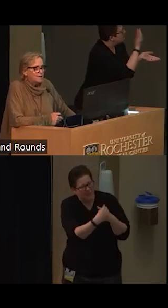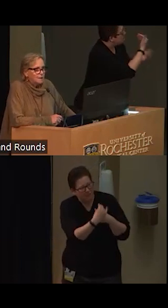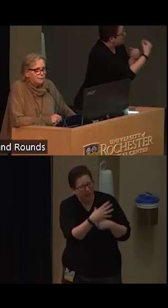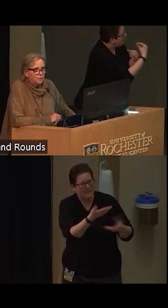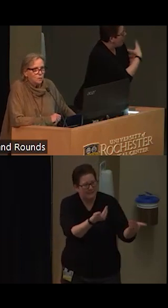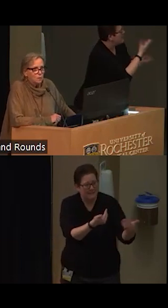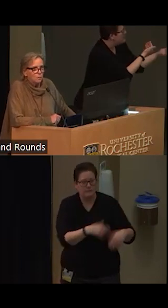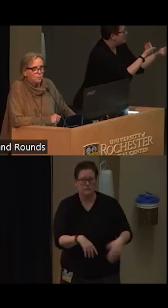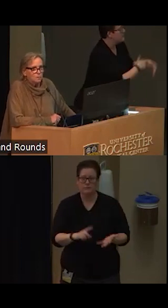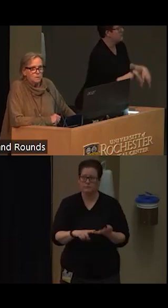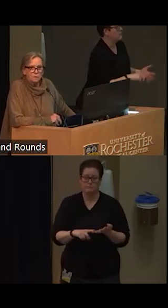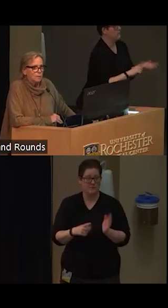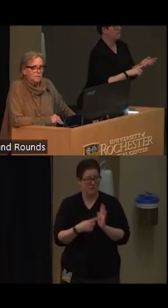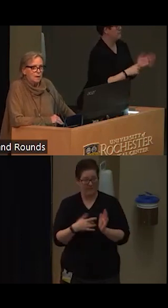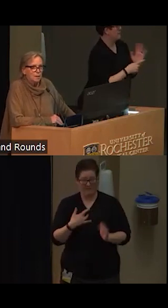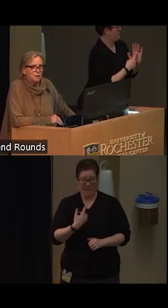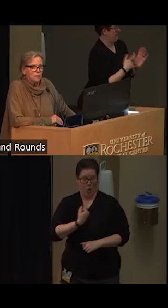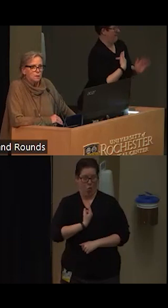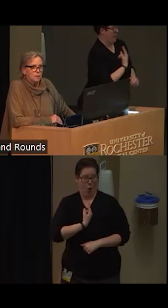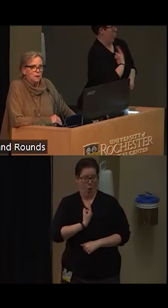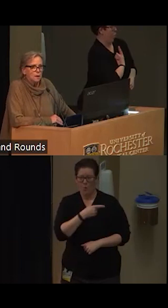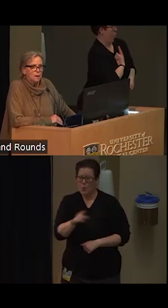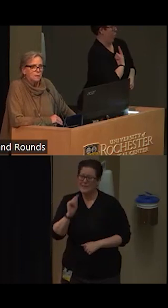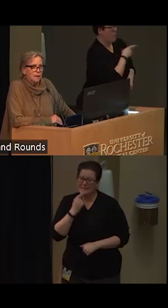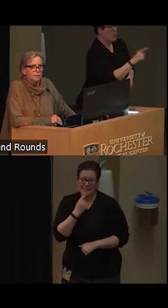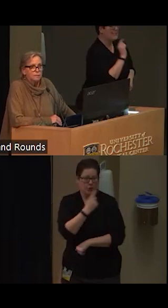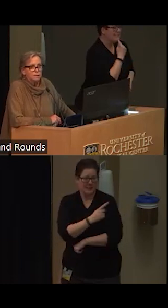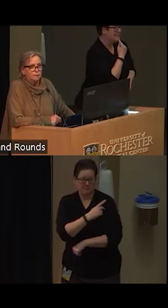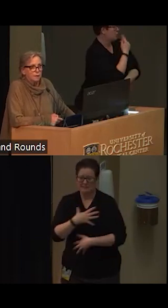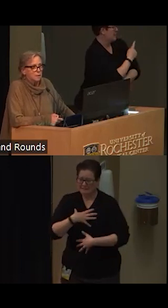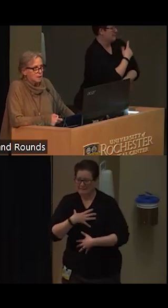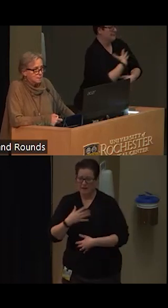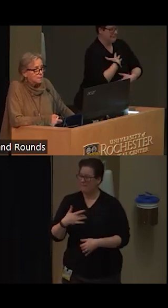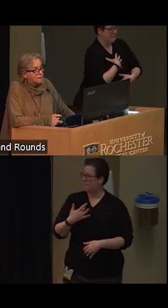um how to not feel so alone sometimes with this High Acuity uh staff can feel very much isolated